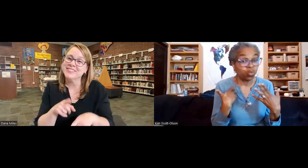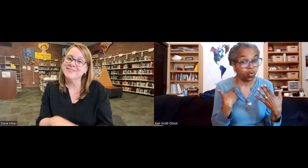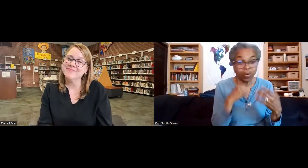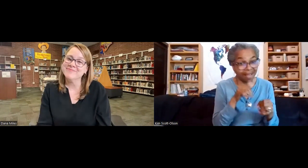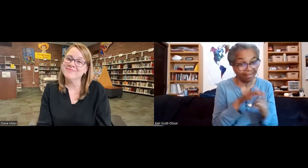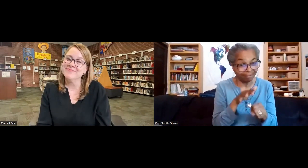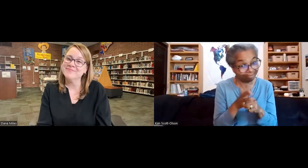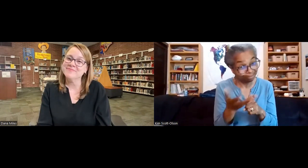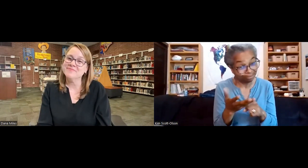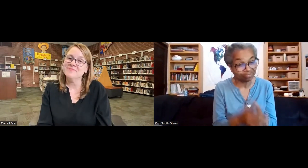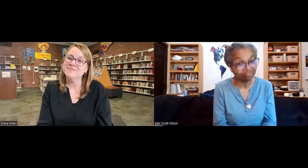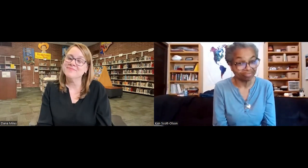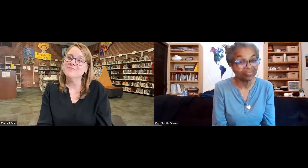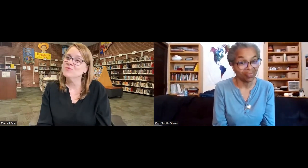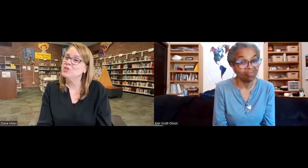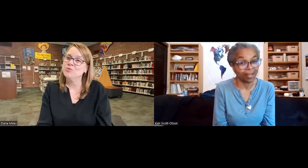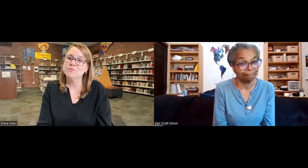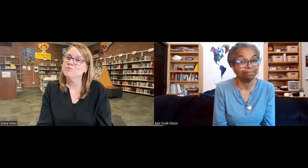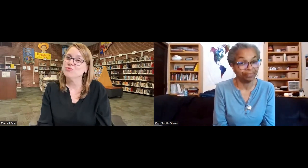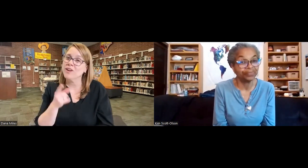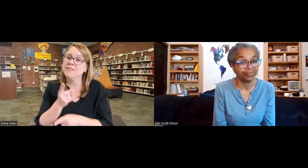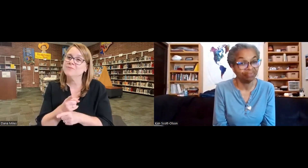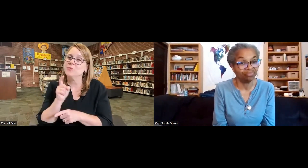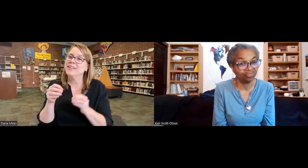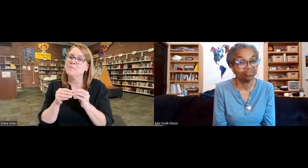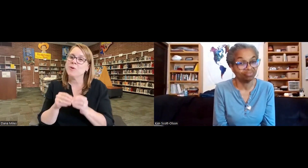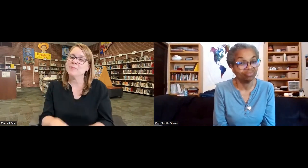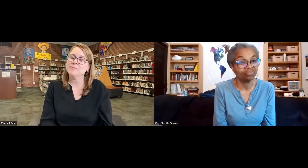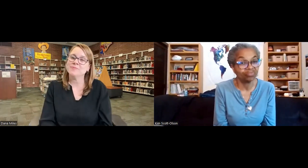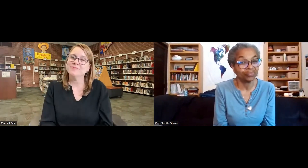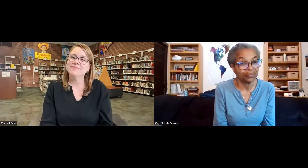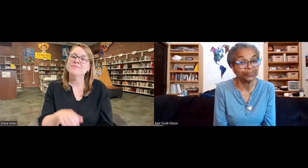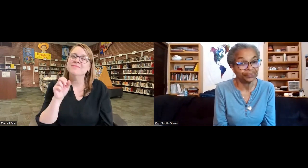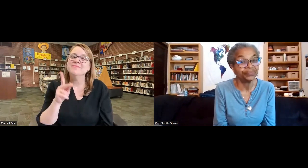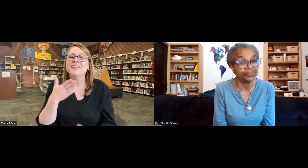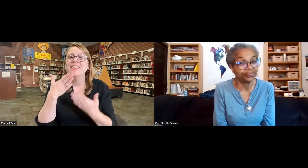We don’t have enough right now. Nope. You’re right, we need more.